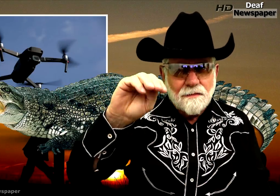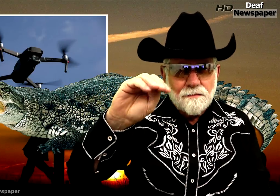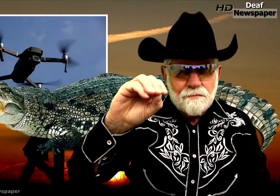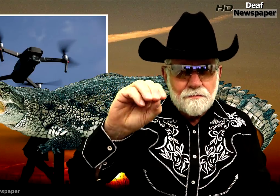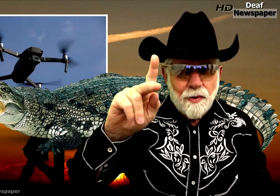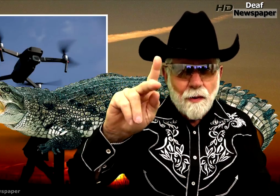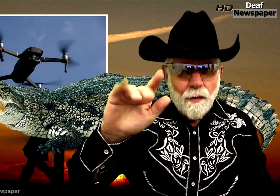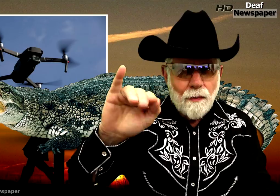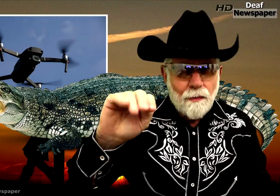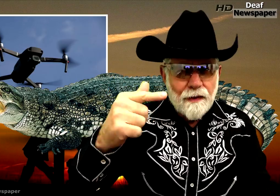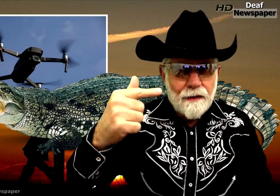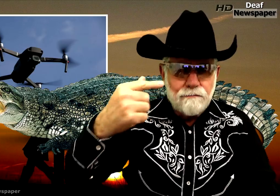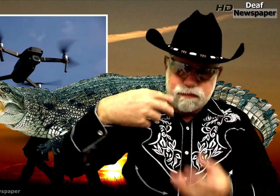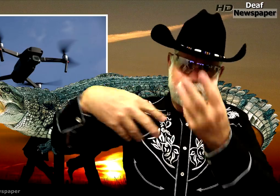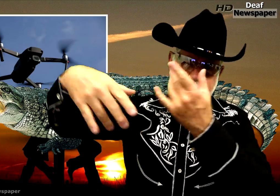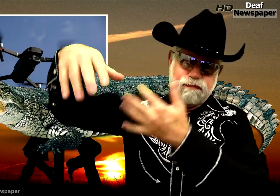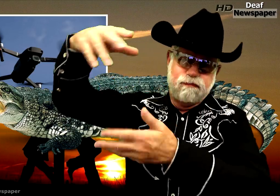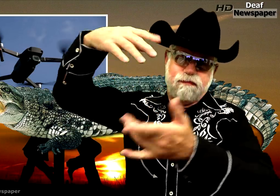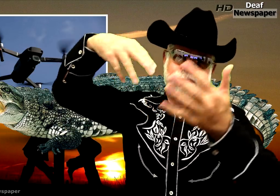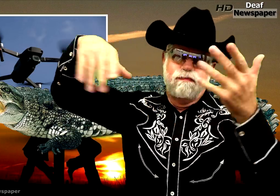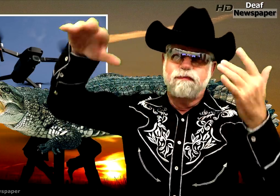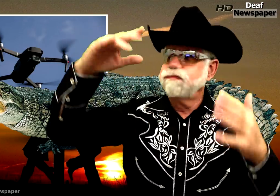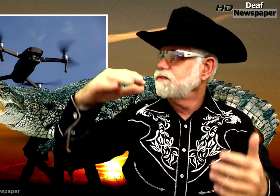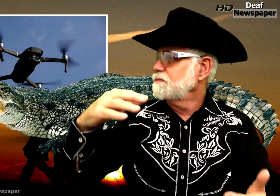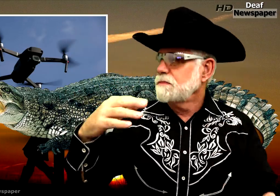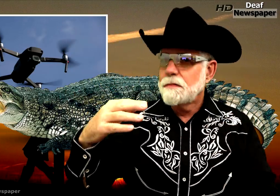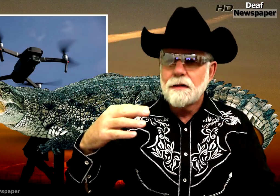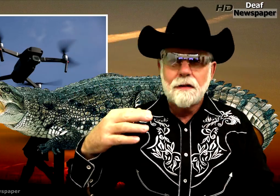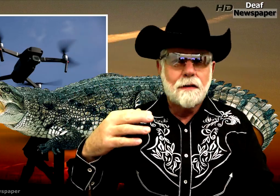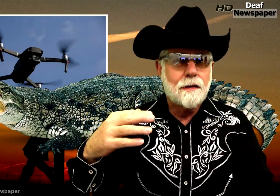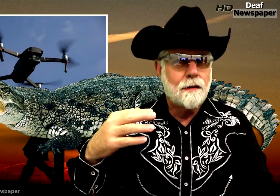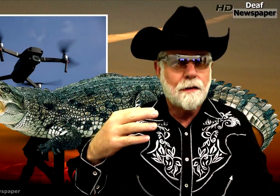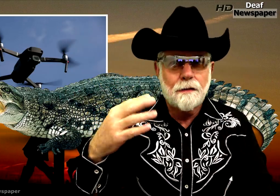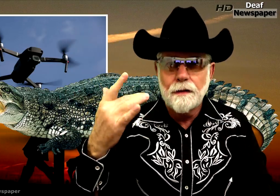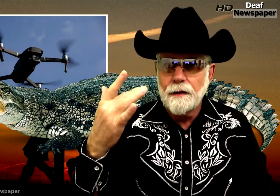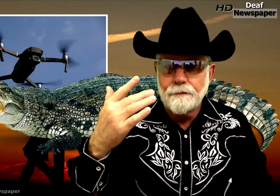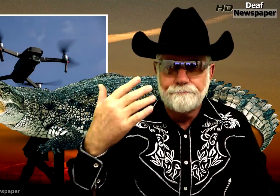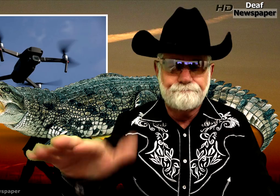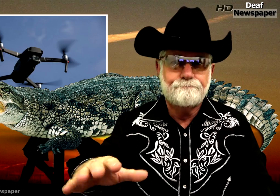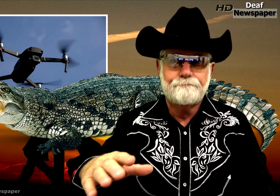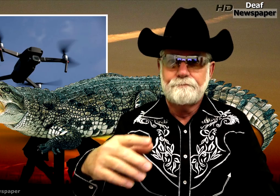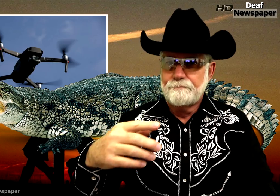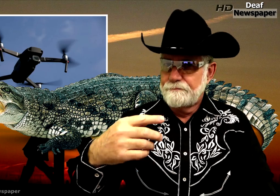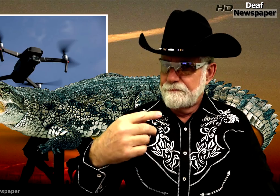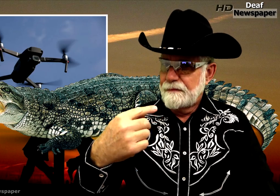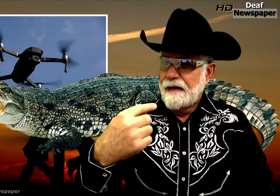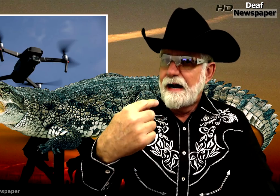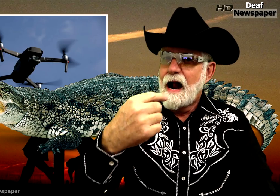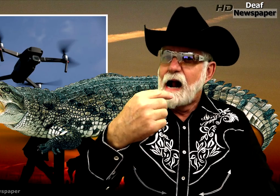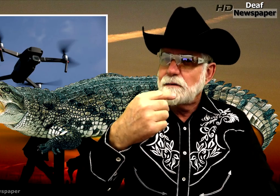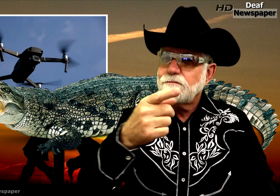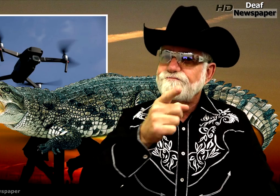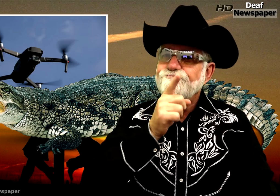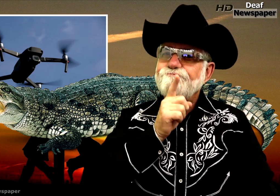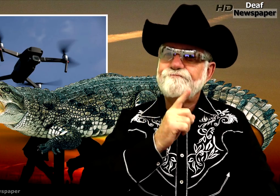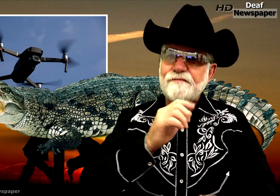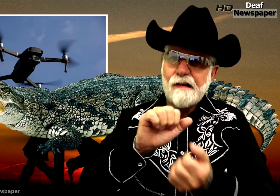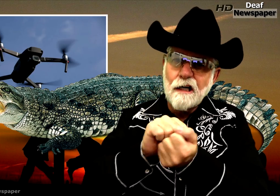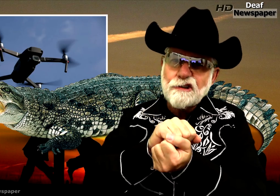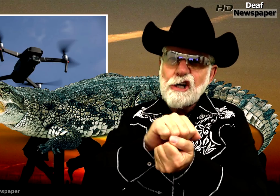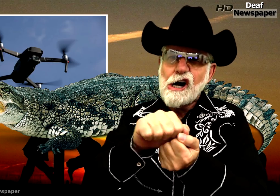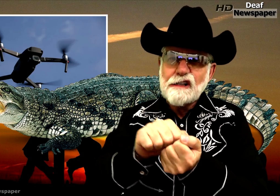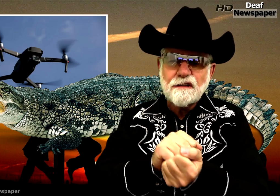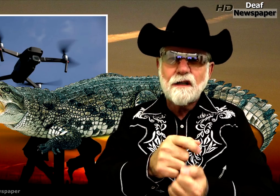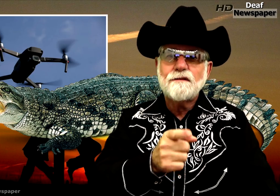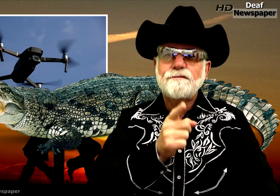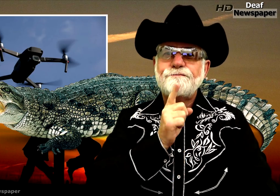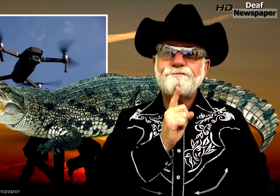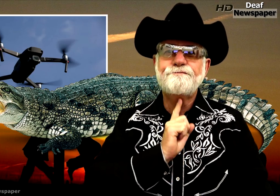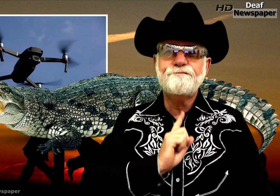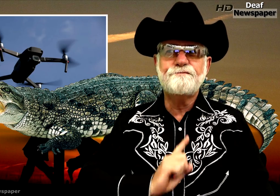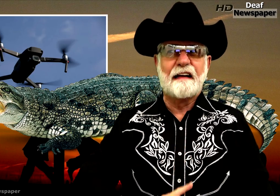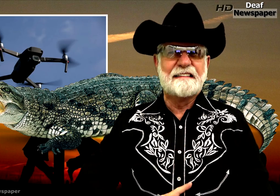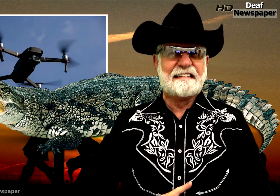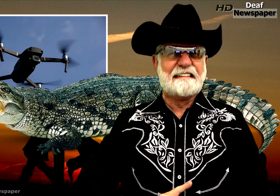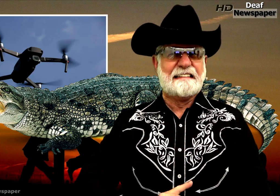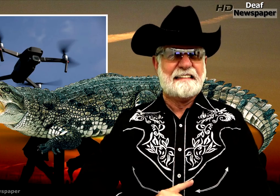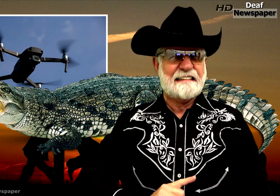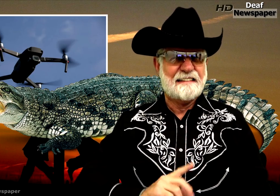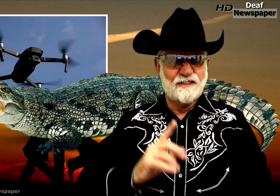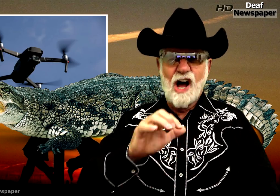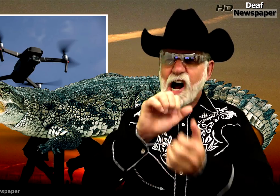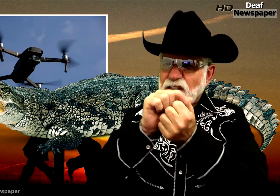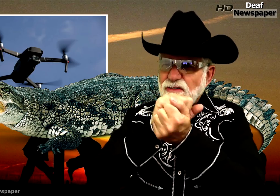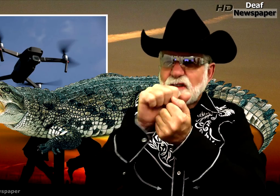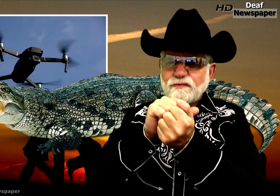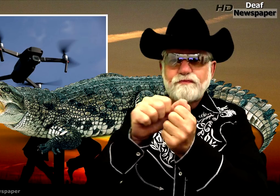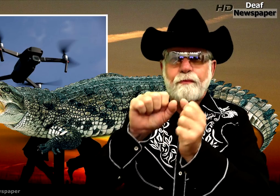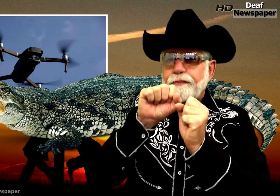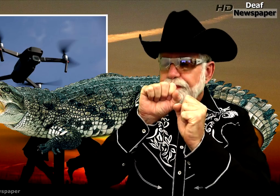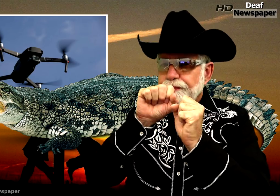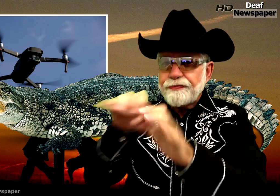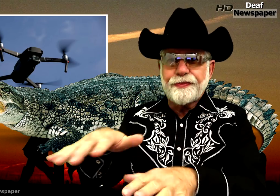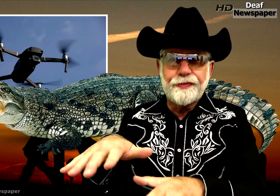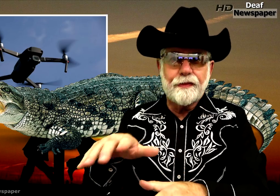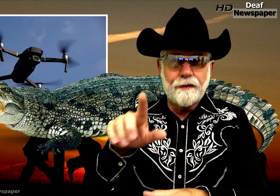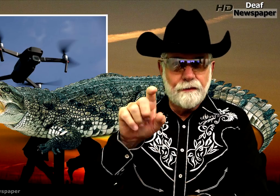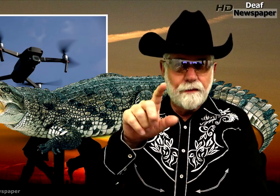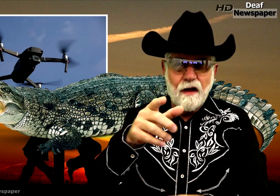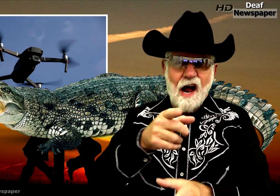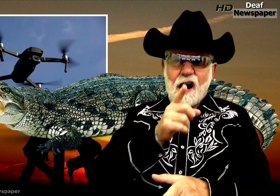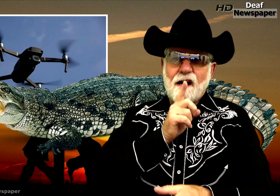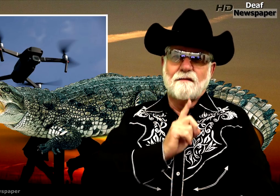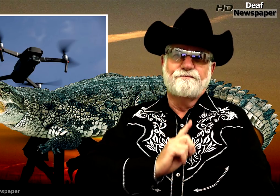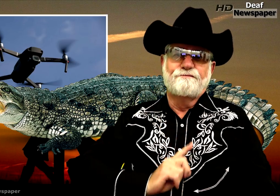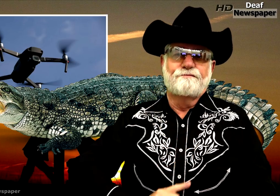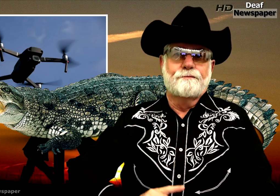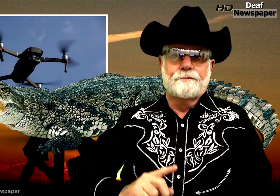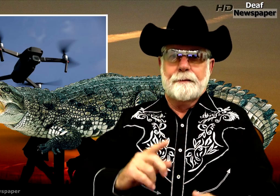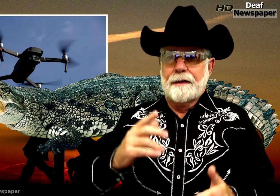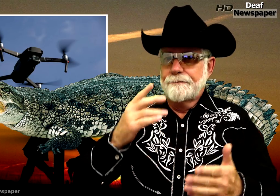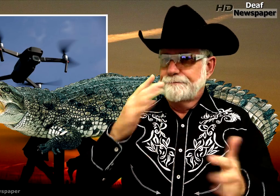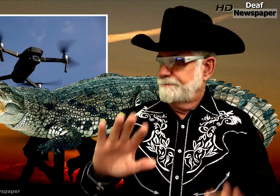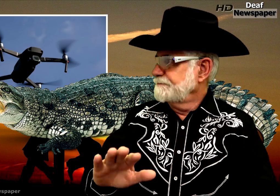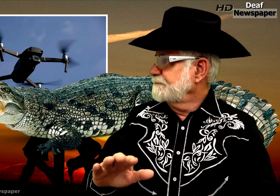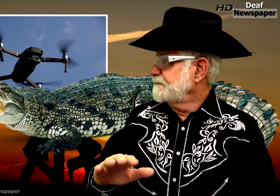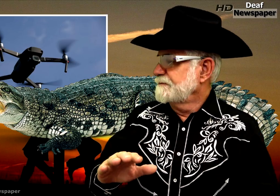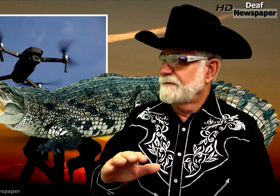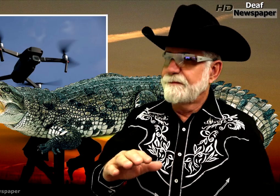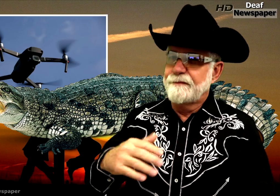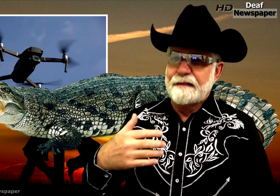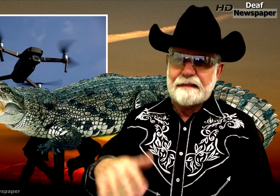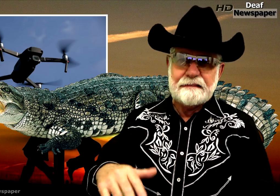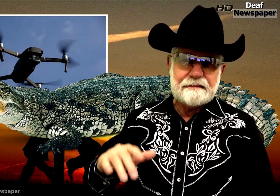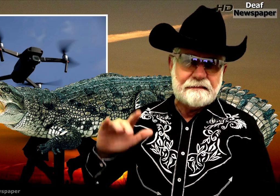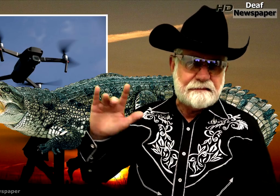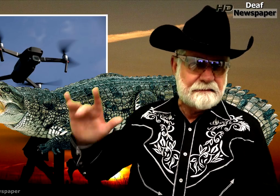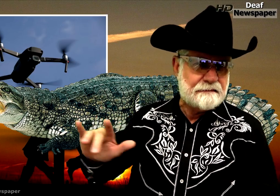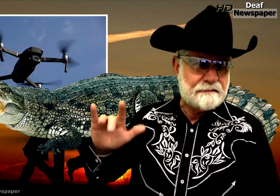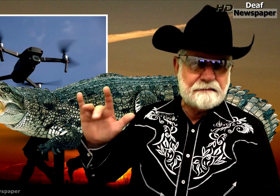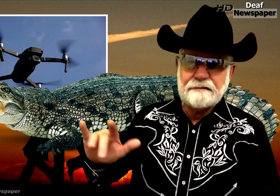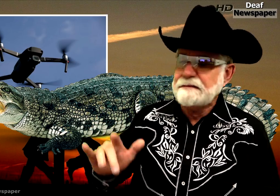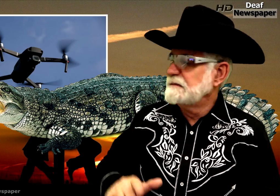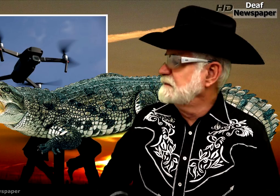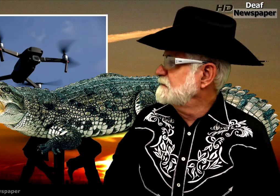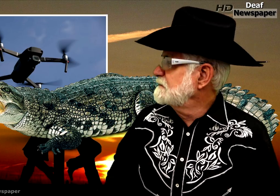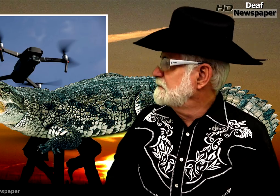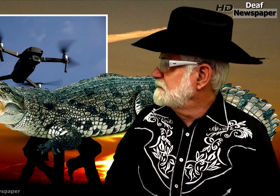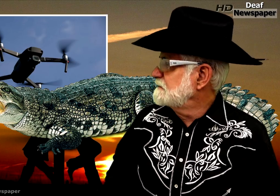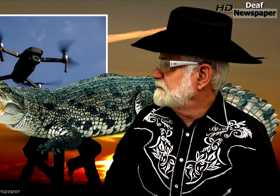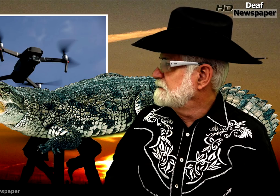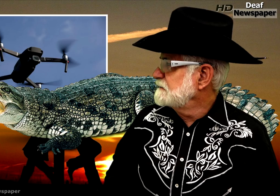Smoke was coming out of his mouth, he chewed and swallowed it. Maybe spit it out? I don’t know. Wow poor thing